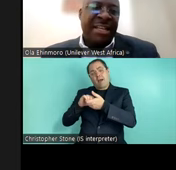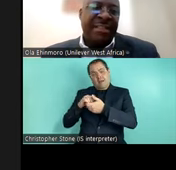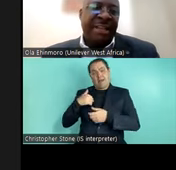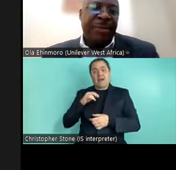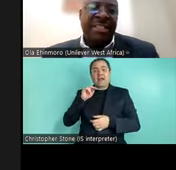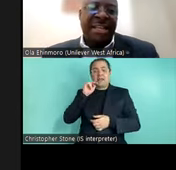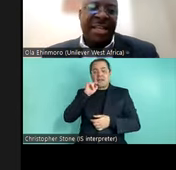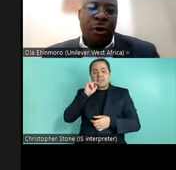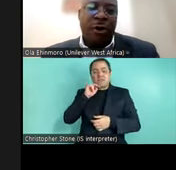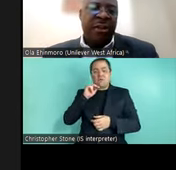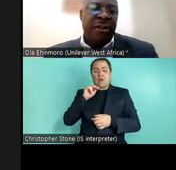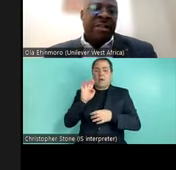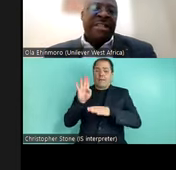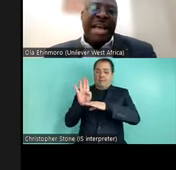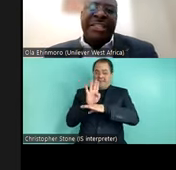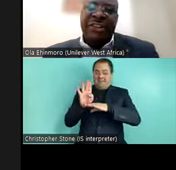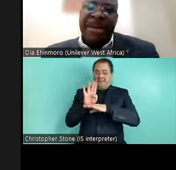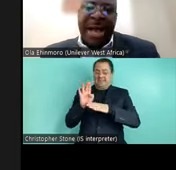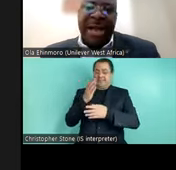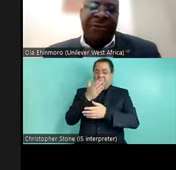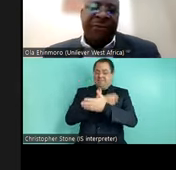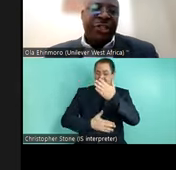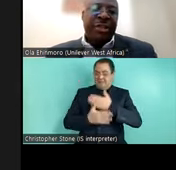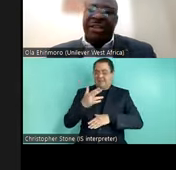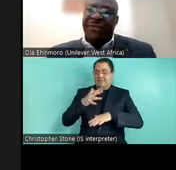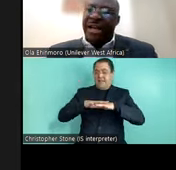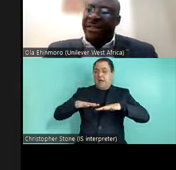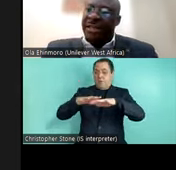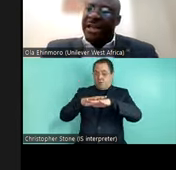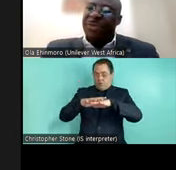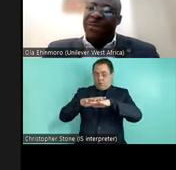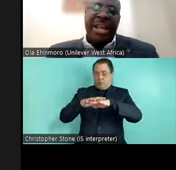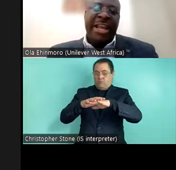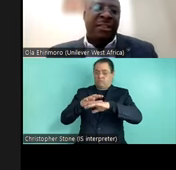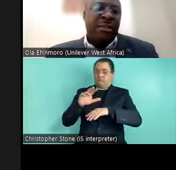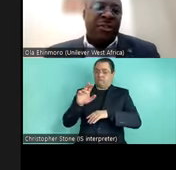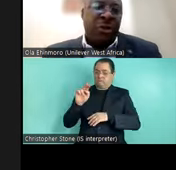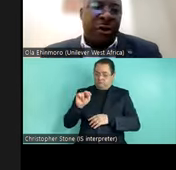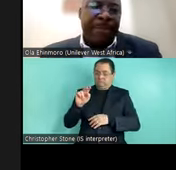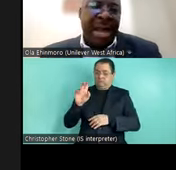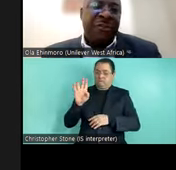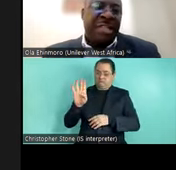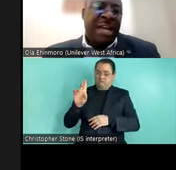business disability network. The Nigeria part of Unilever has been playing strong and Bible